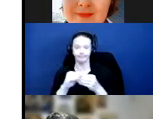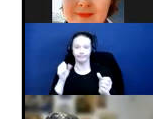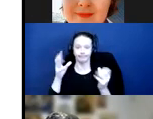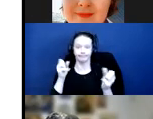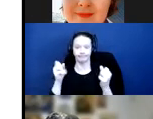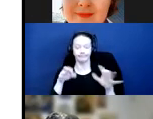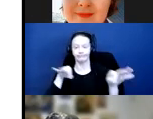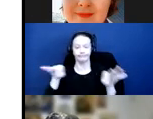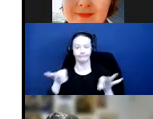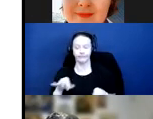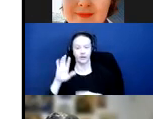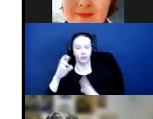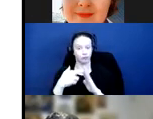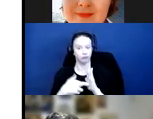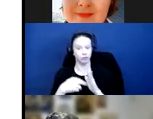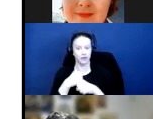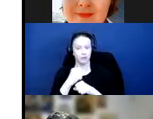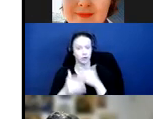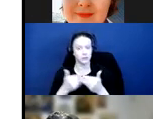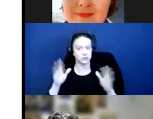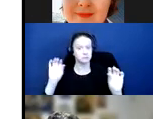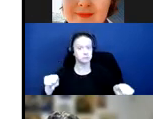And that testimony has to be considered